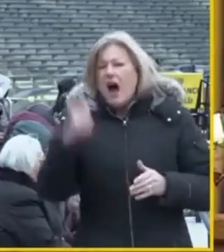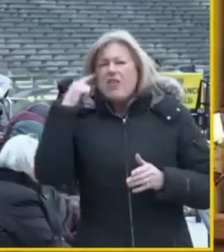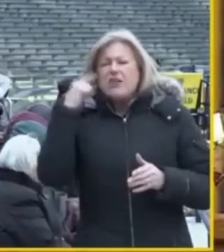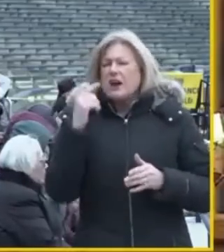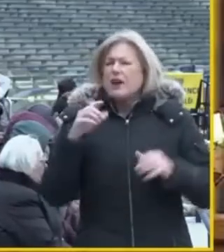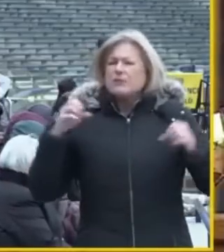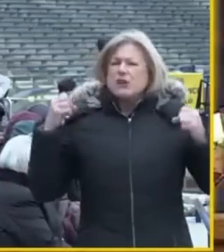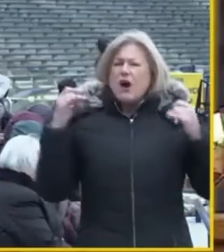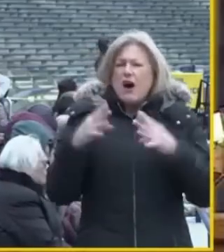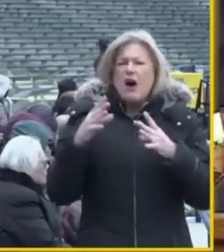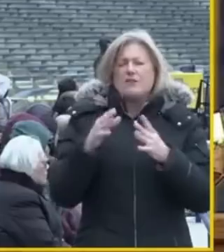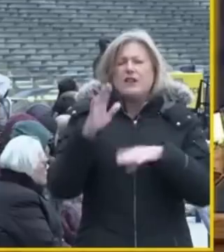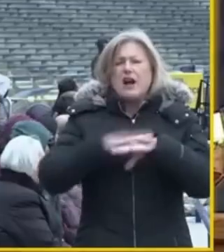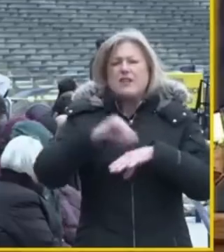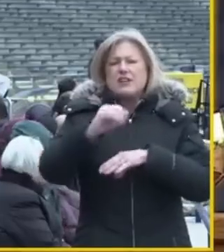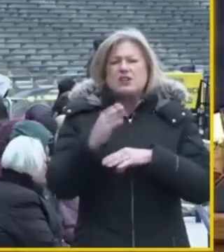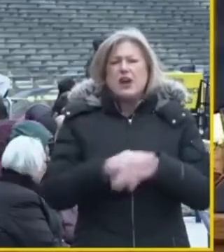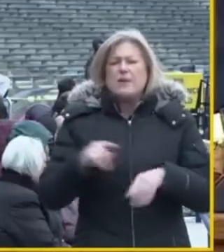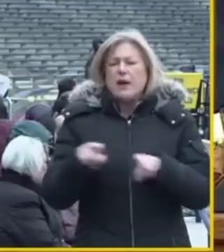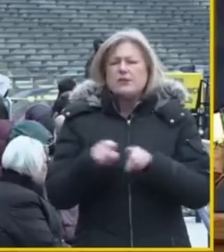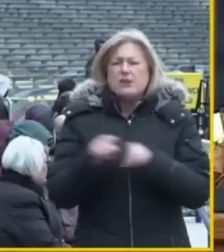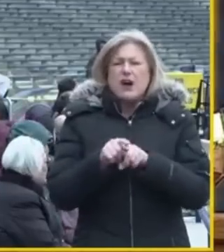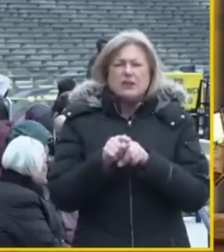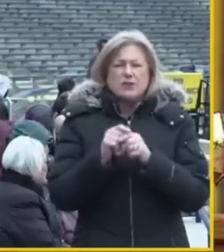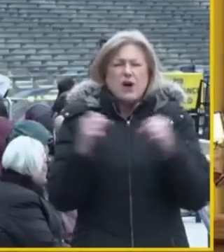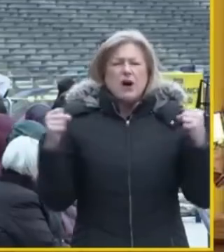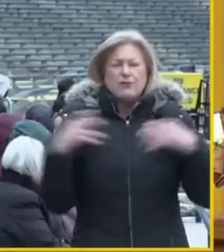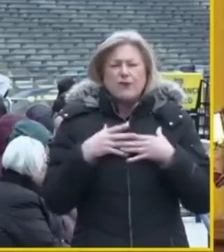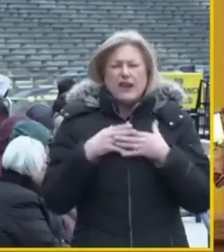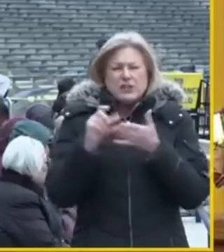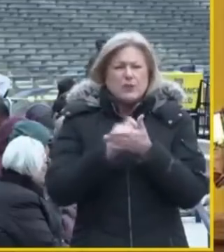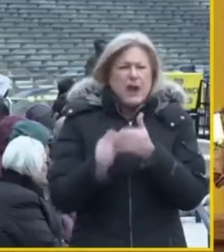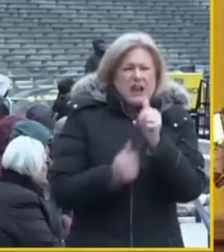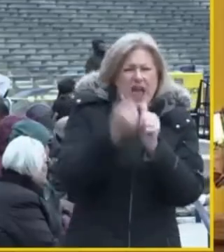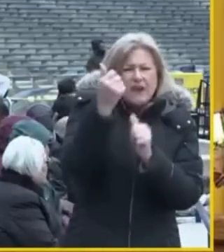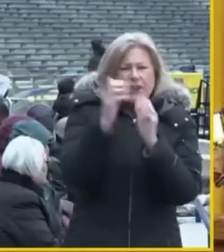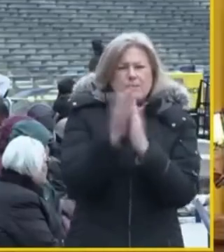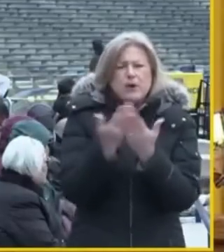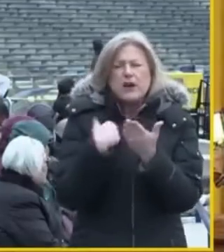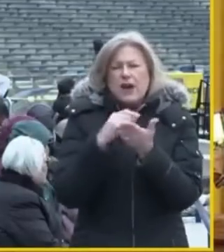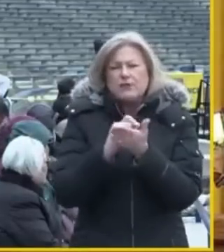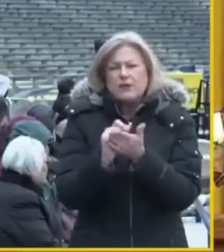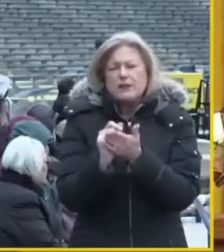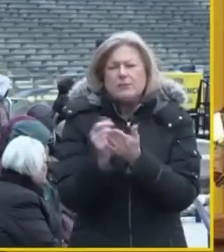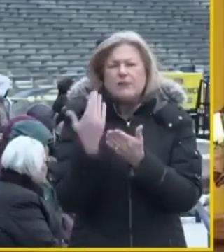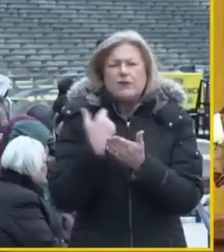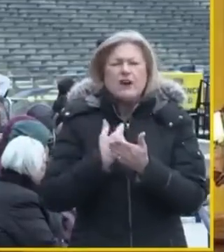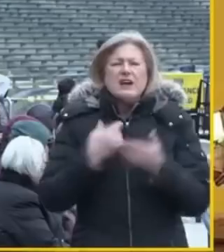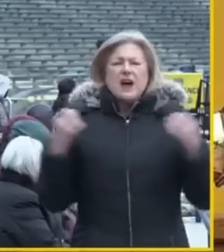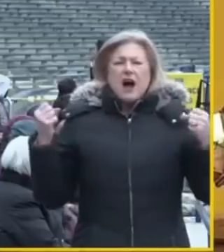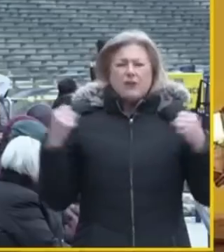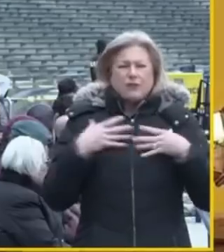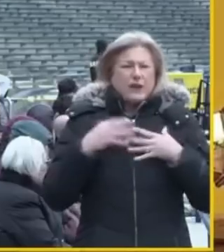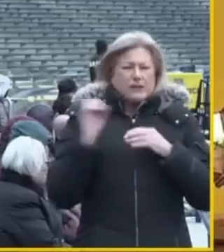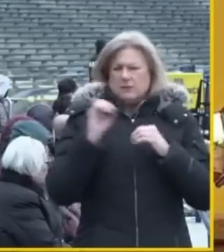I was also afraid to write every book I've ever written, terrified that no one would buy one and even worse,